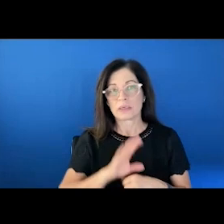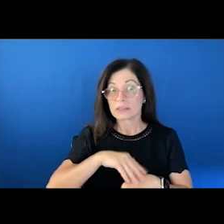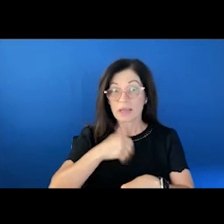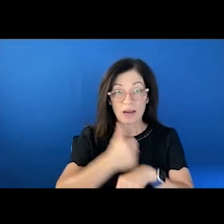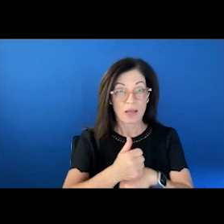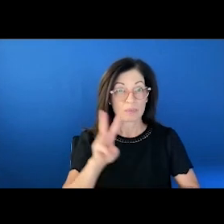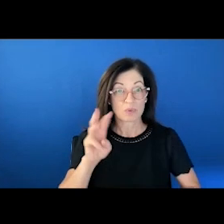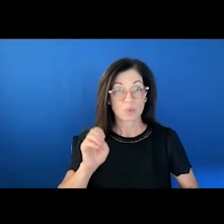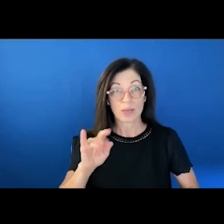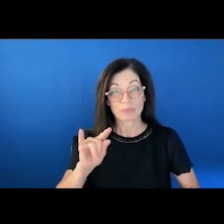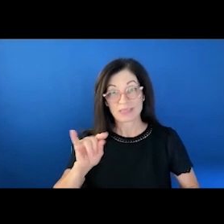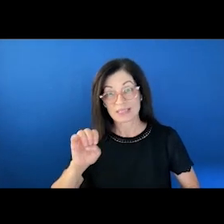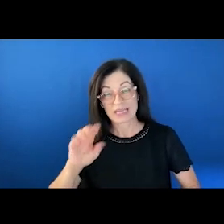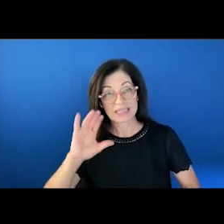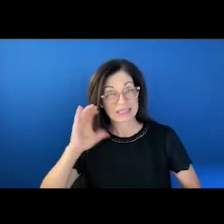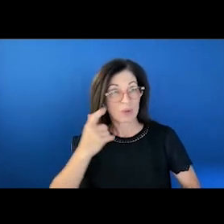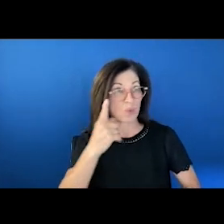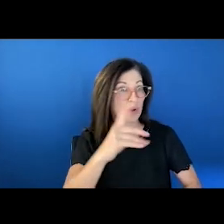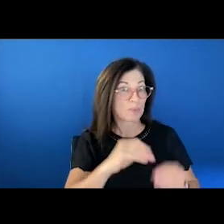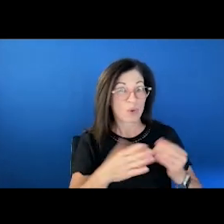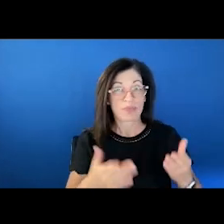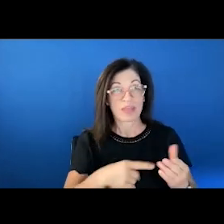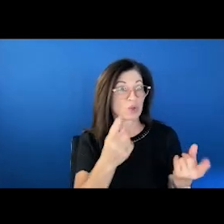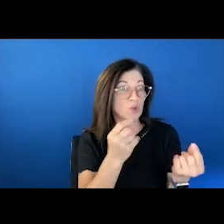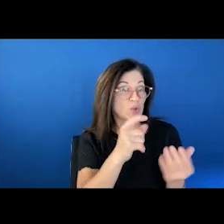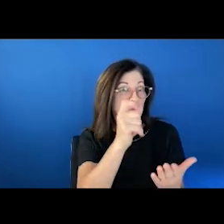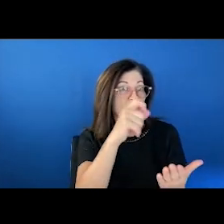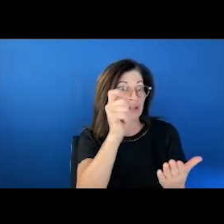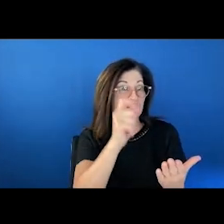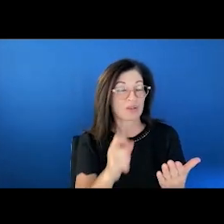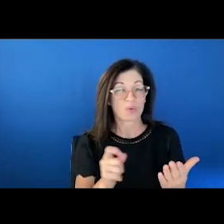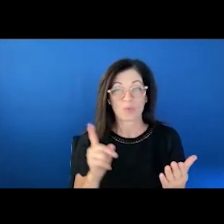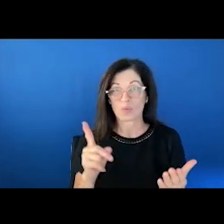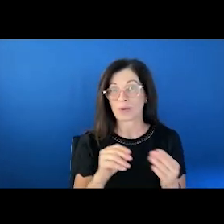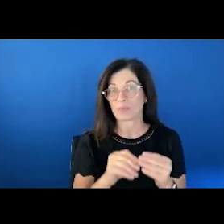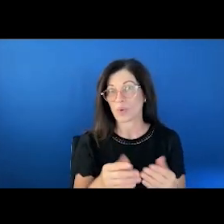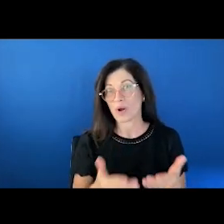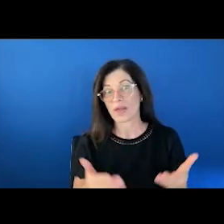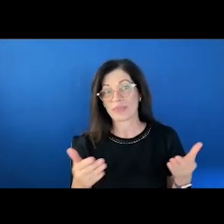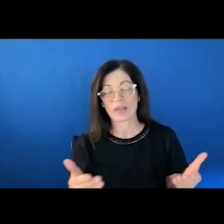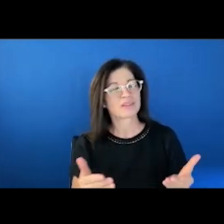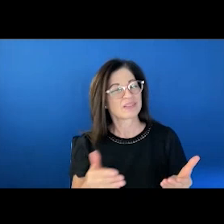I know setting up a website can seem like a box to check. It’s one more thing on the to-do list